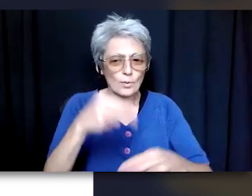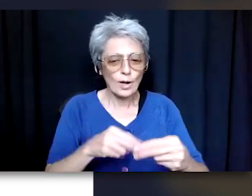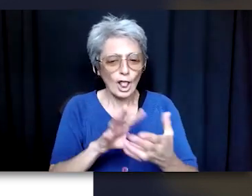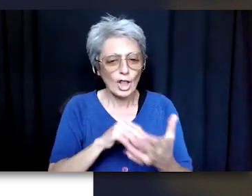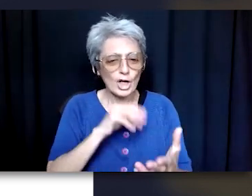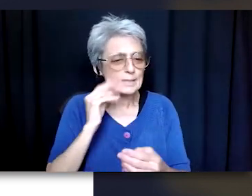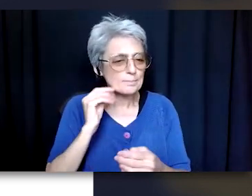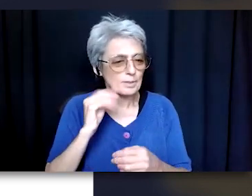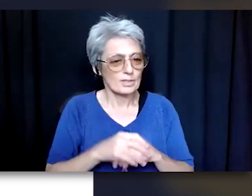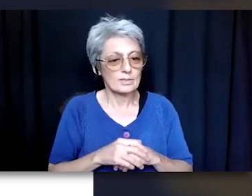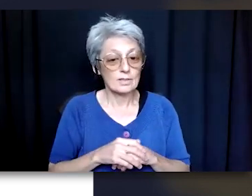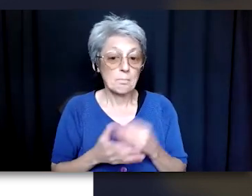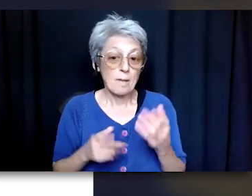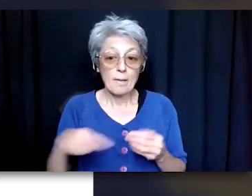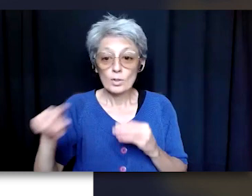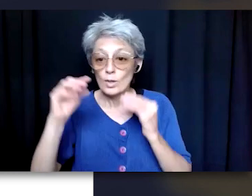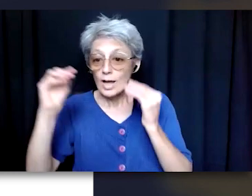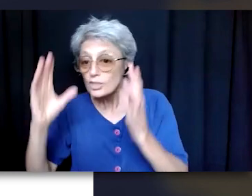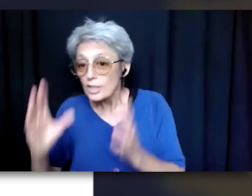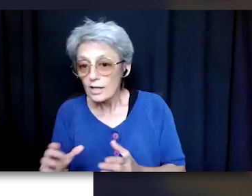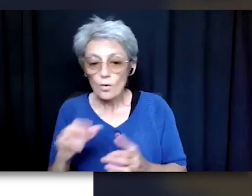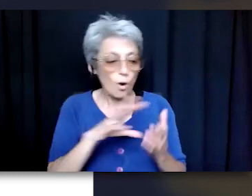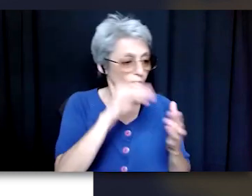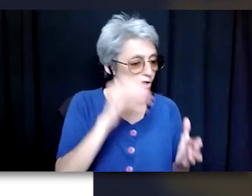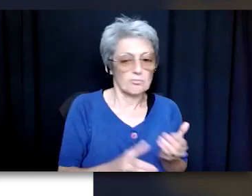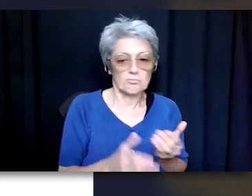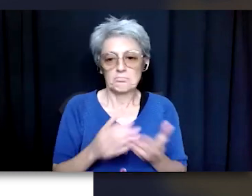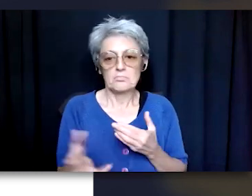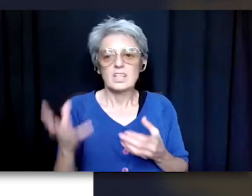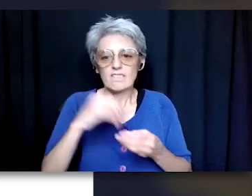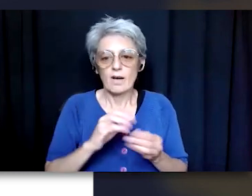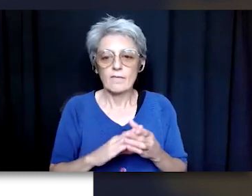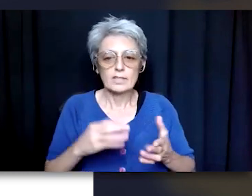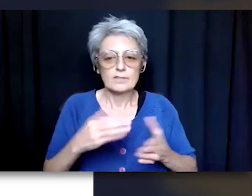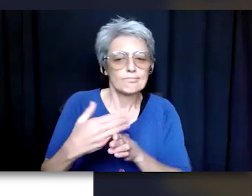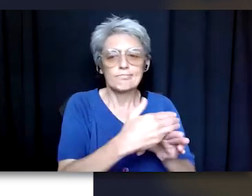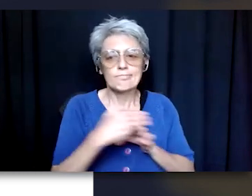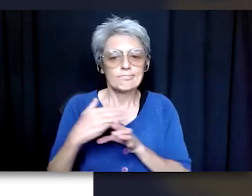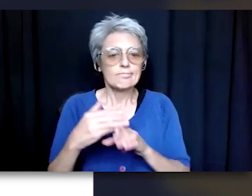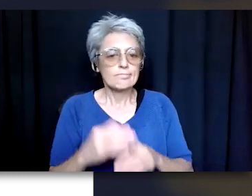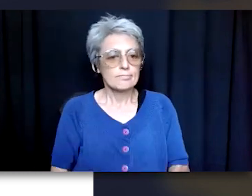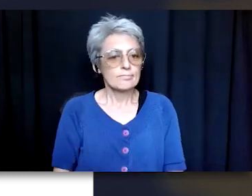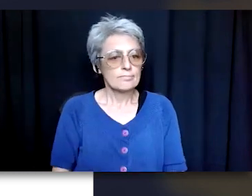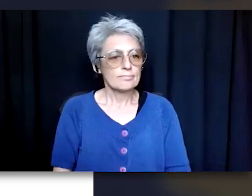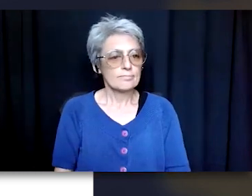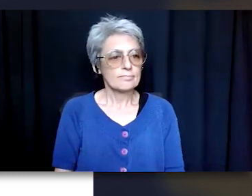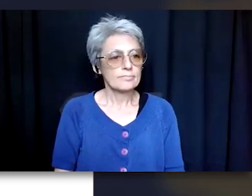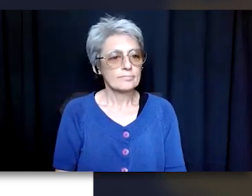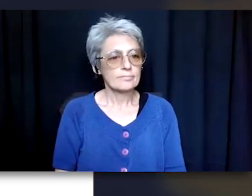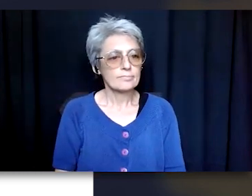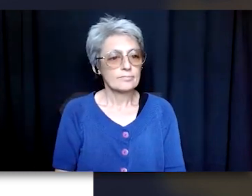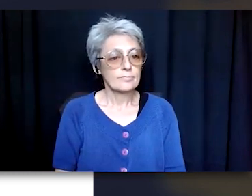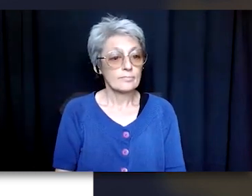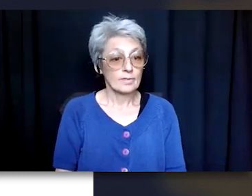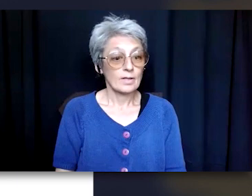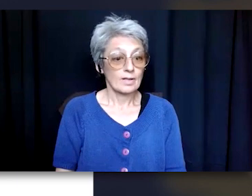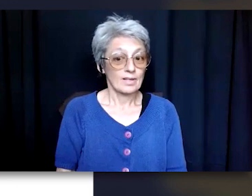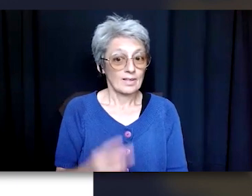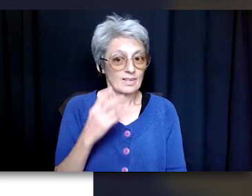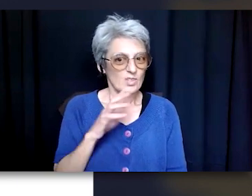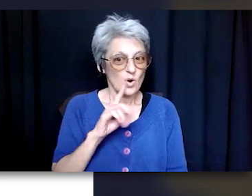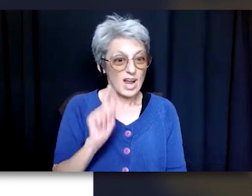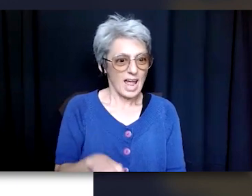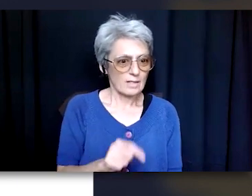an educator. And so we’re seeing a lot on the red one on the bottom, a little less on the pink one,